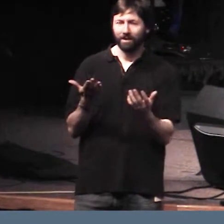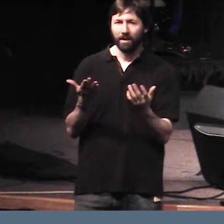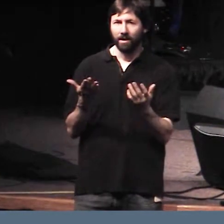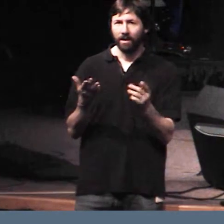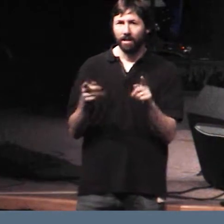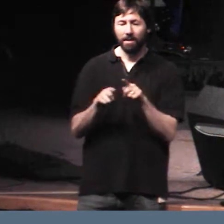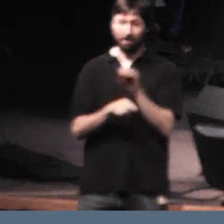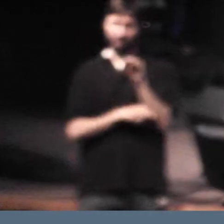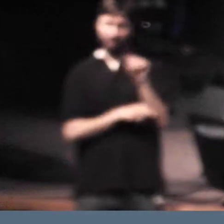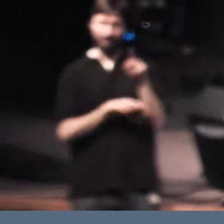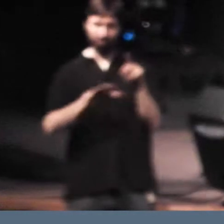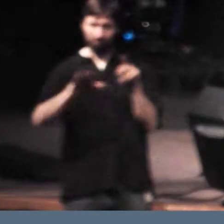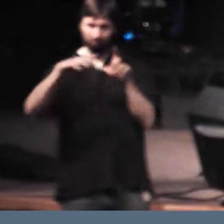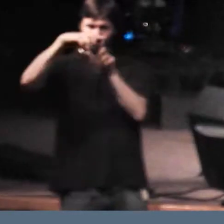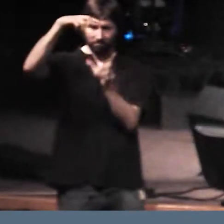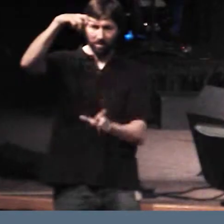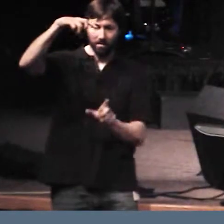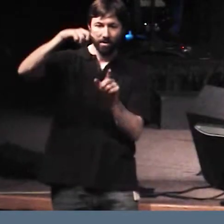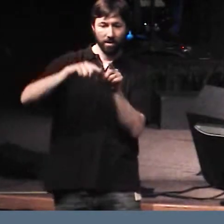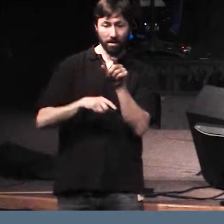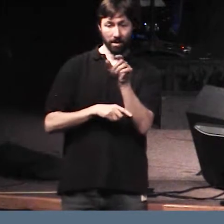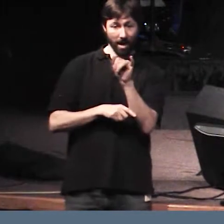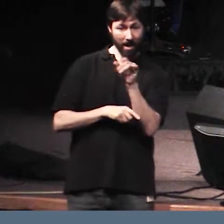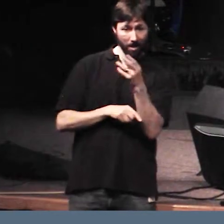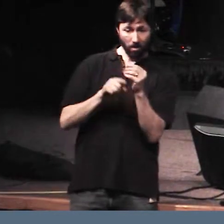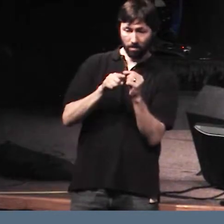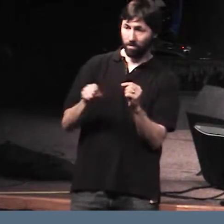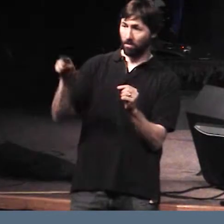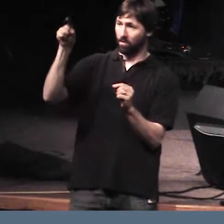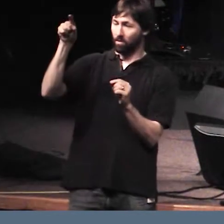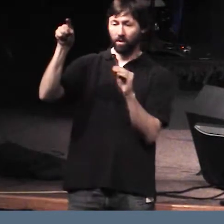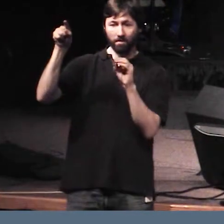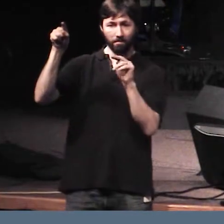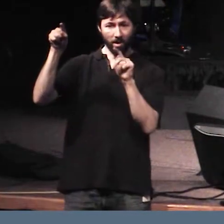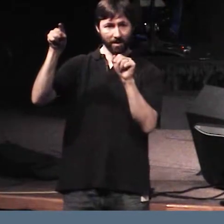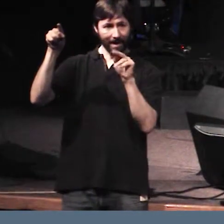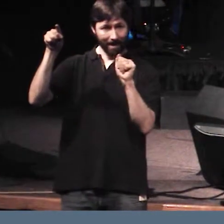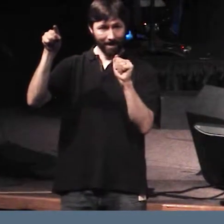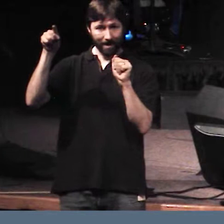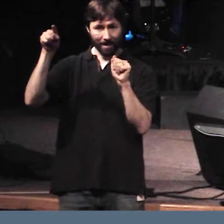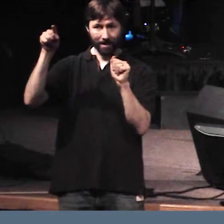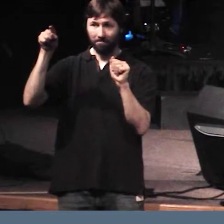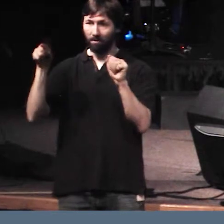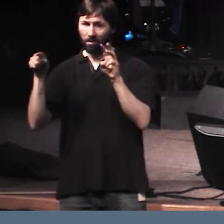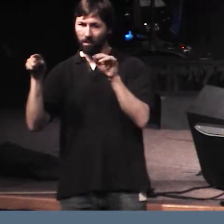as I look at a map To Montana or Wyoming do you tell do you tell Montana jokes in Idaho